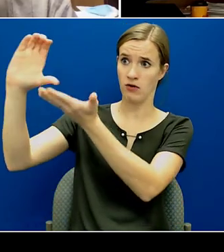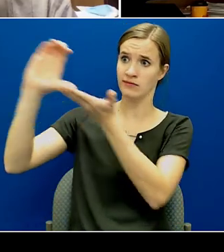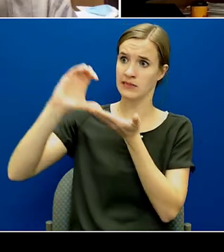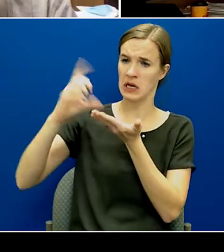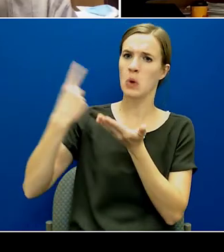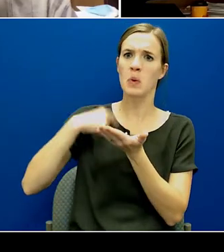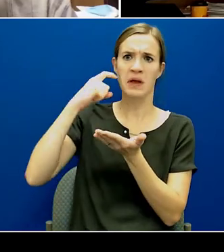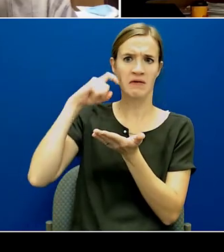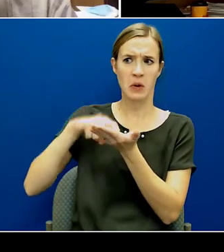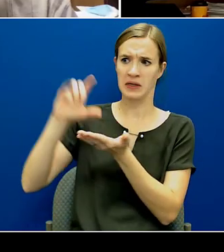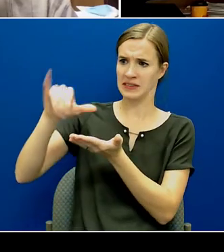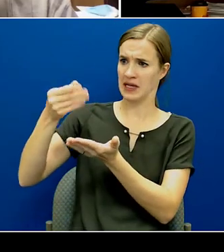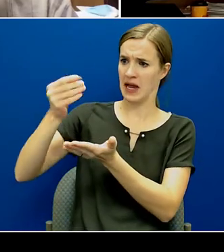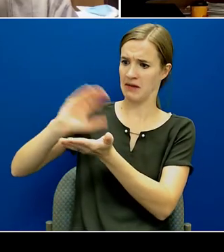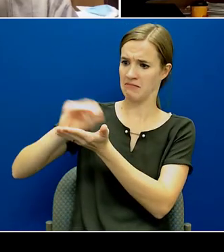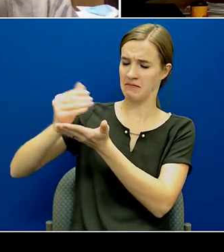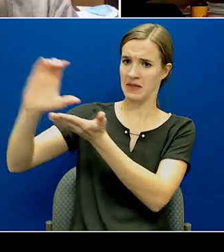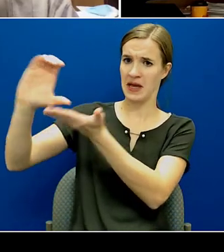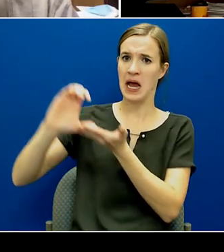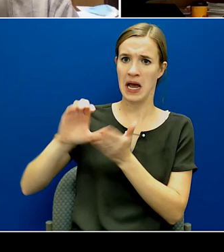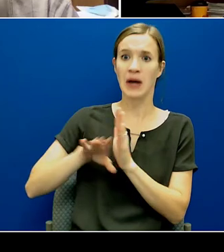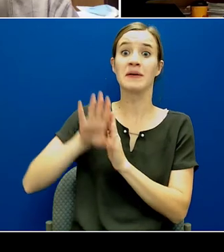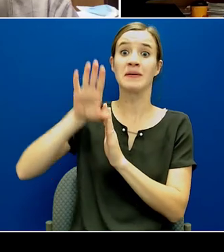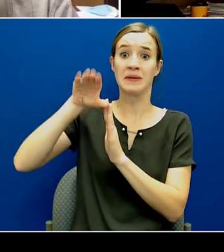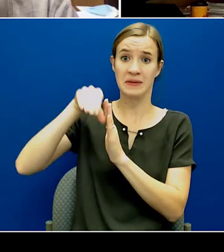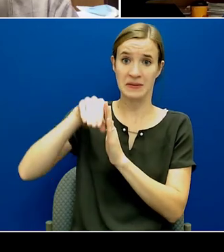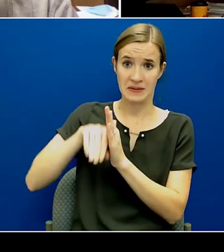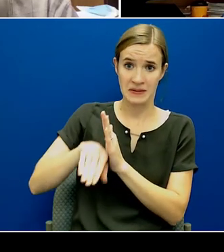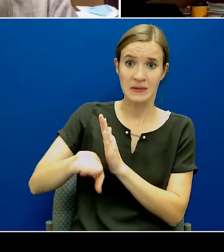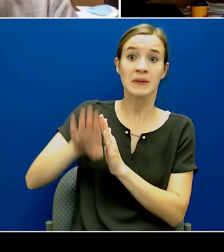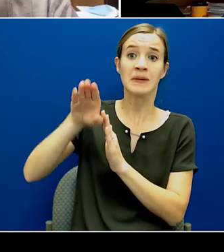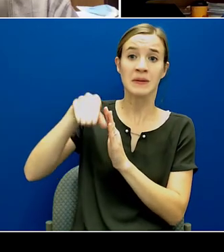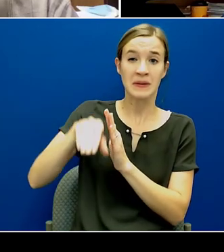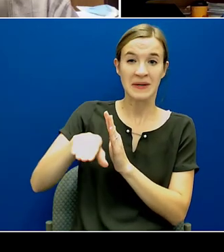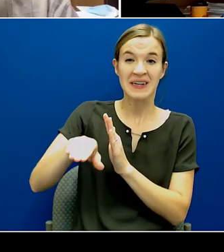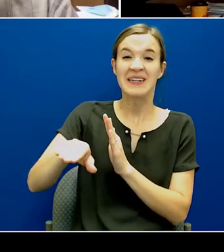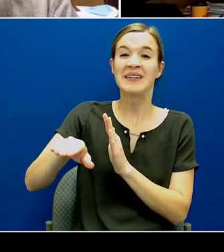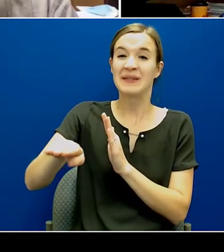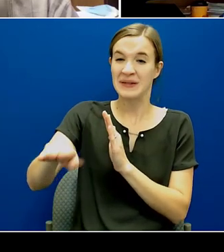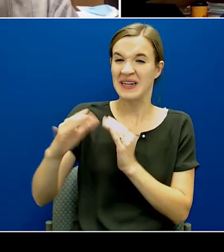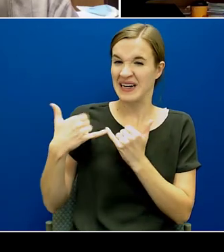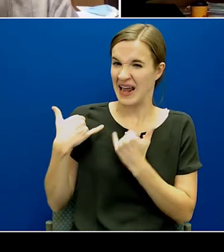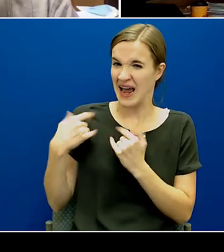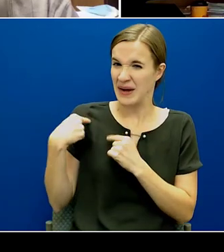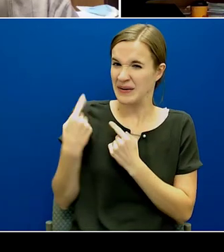much the same in the last few years, but it's just not enough to really get into some of